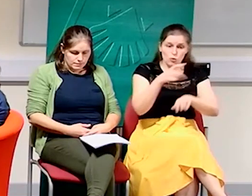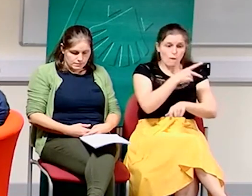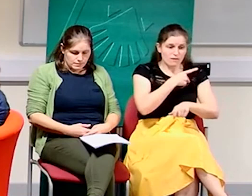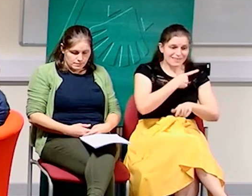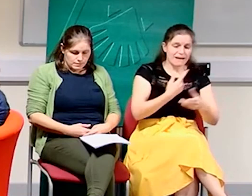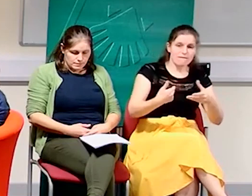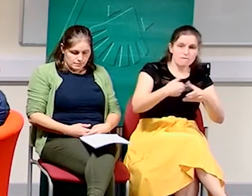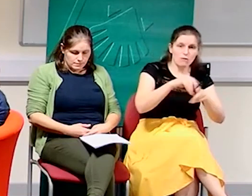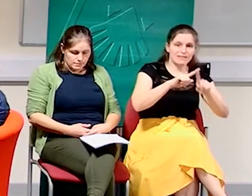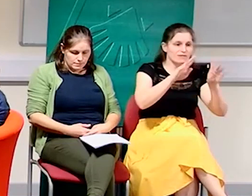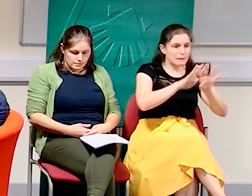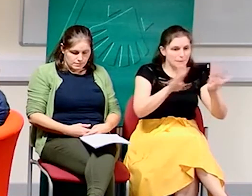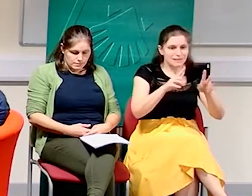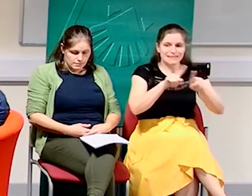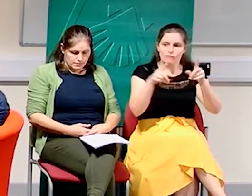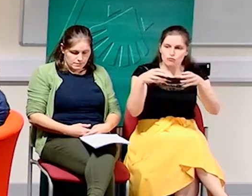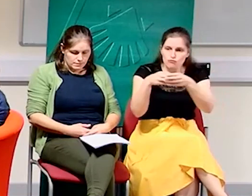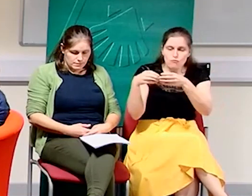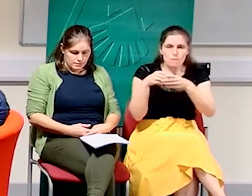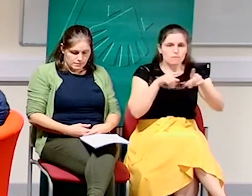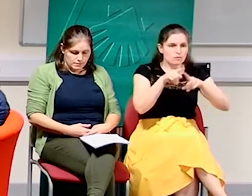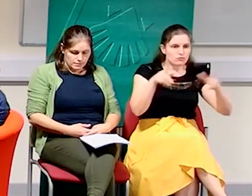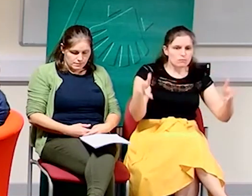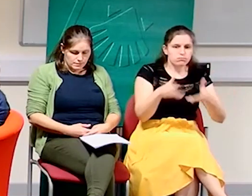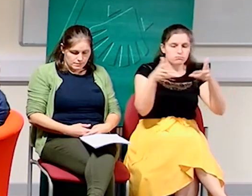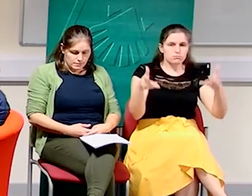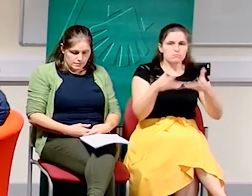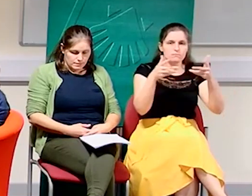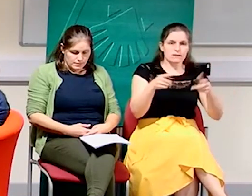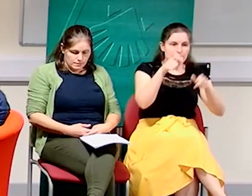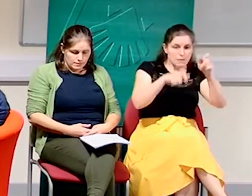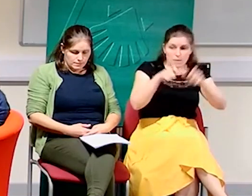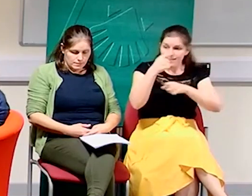held by the university just to kind of get that perspective and represent the students interest